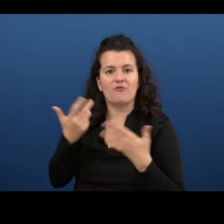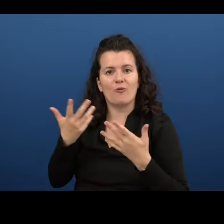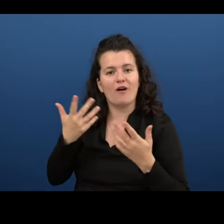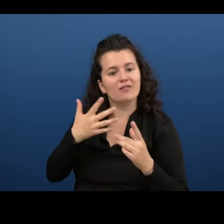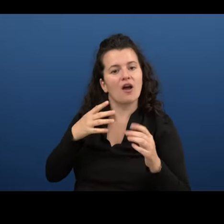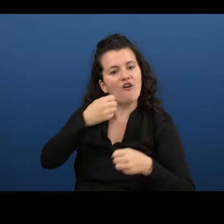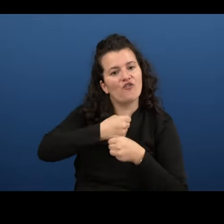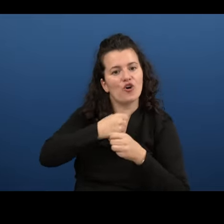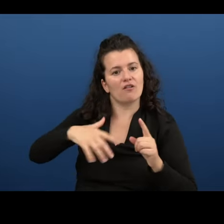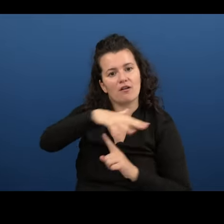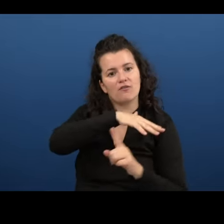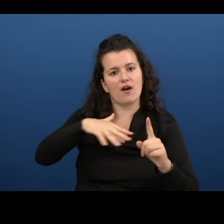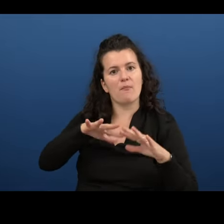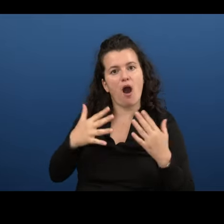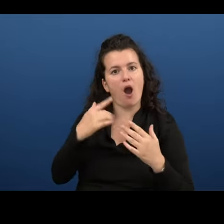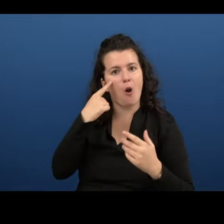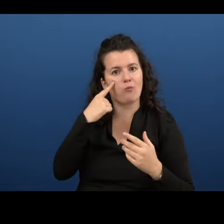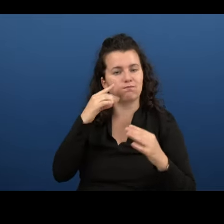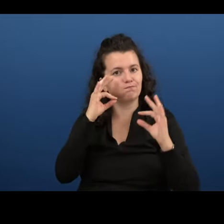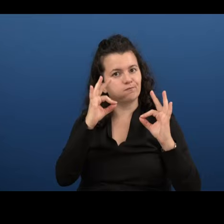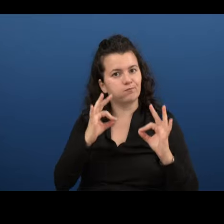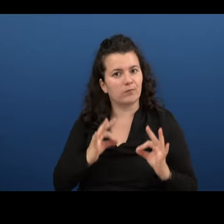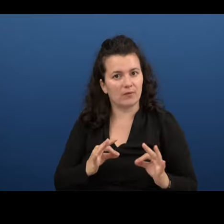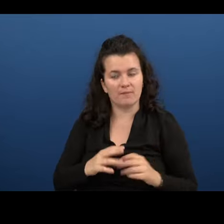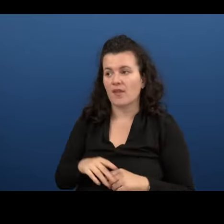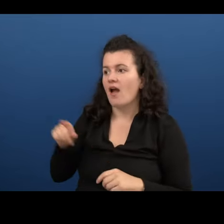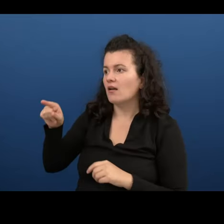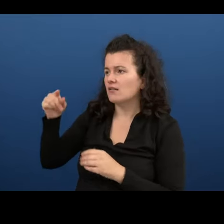about 16:27:04 159 on Vocational Rehabilitation